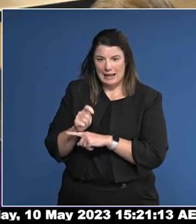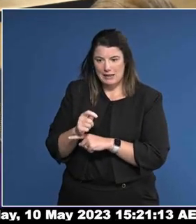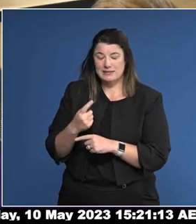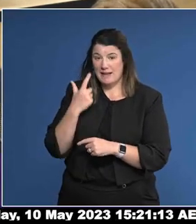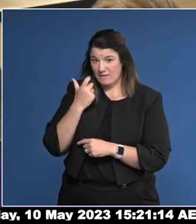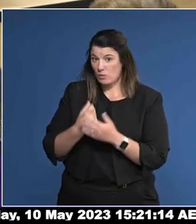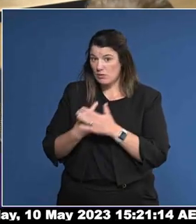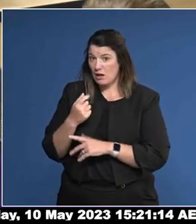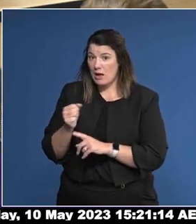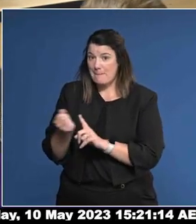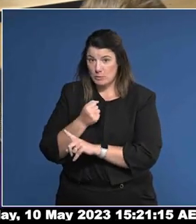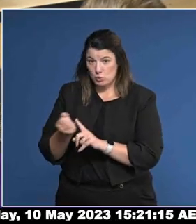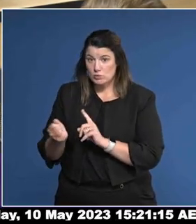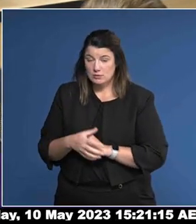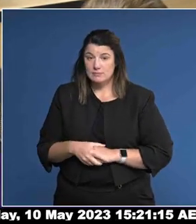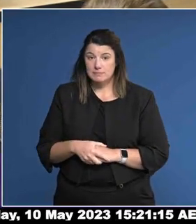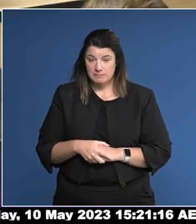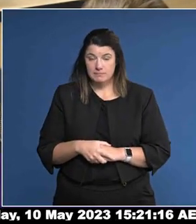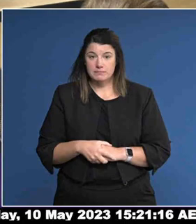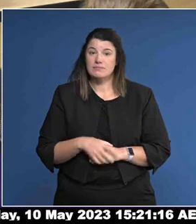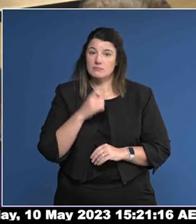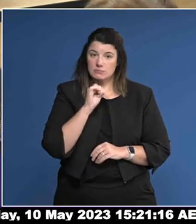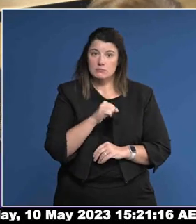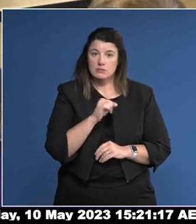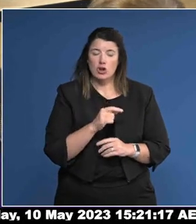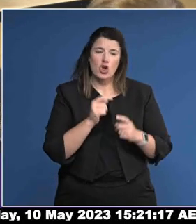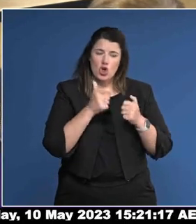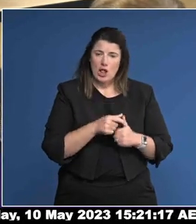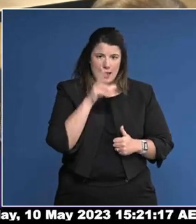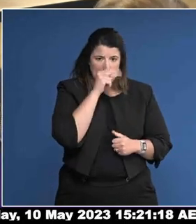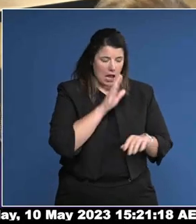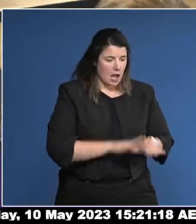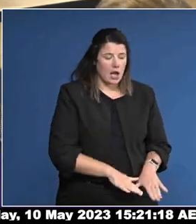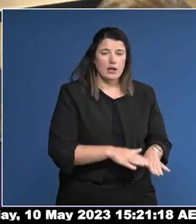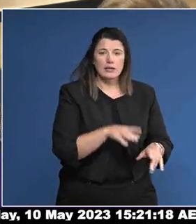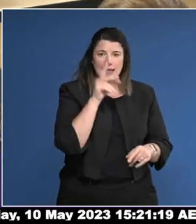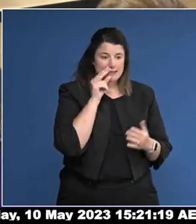At a very early age. The record would support that. In fact, at birth.